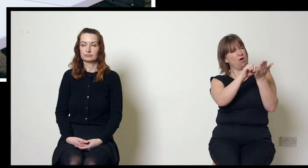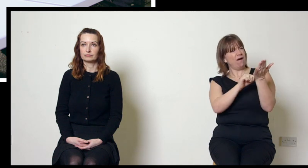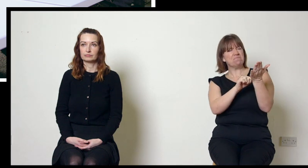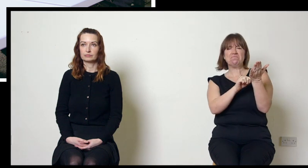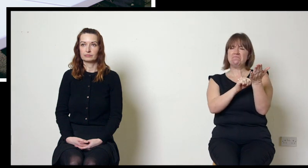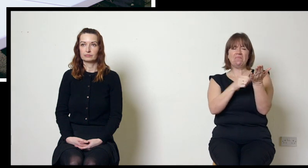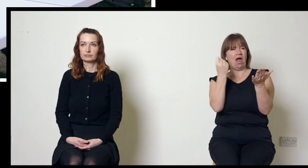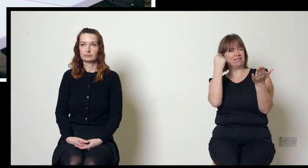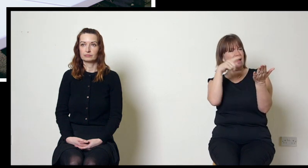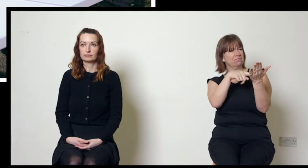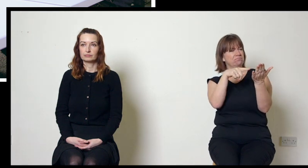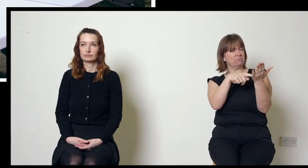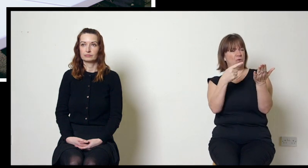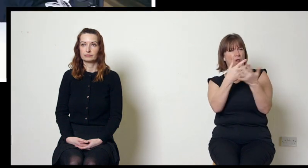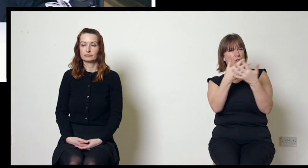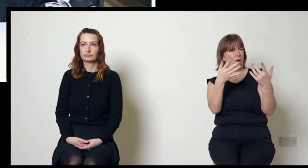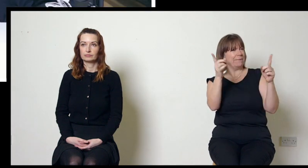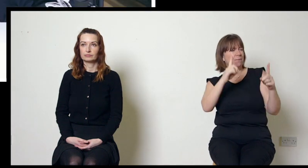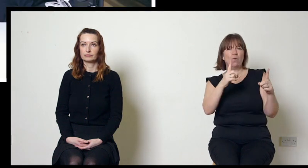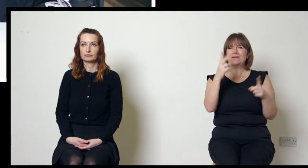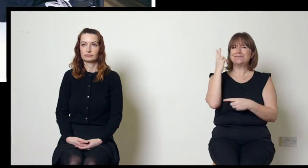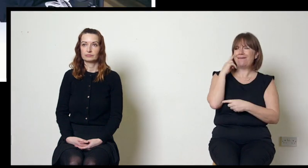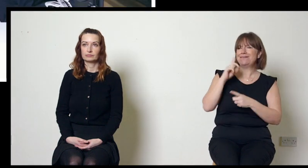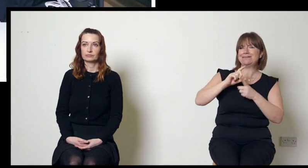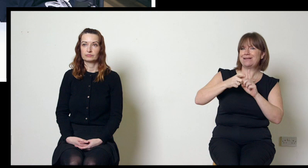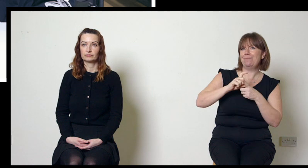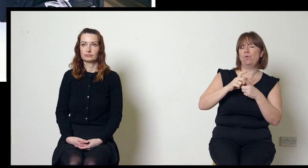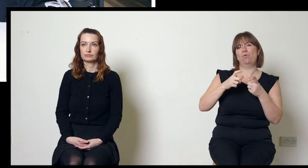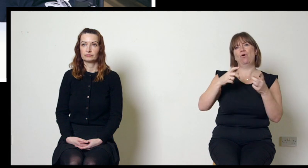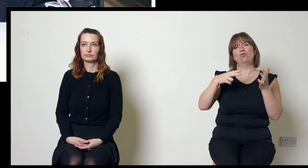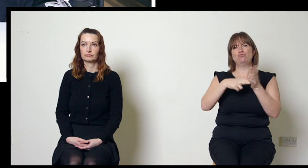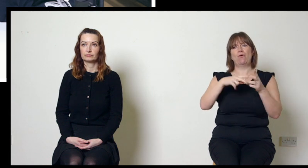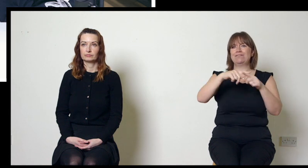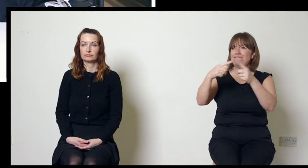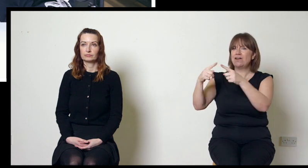not a lot of people who are deaf, disabled, neurodivergent are accessing the arts, not just our programmes, but across the board.